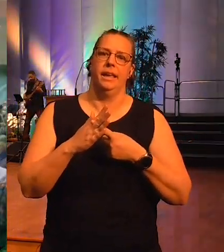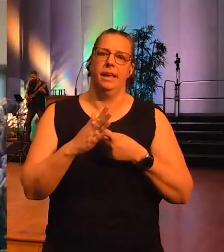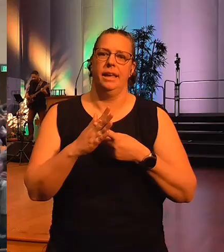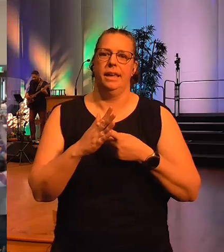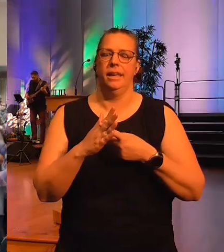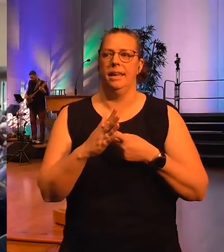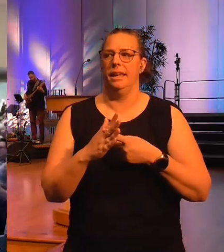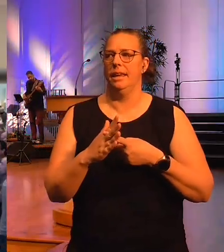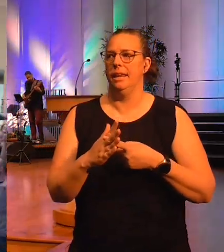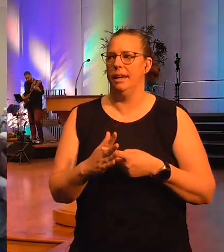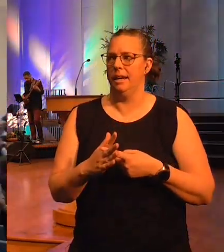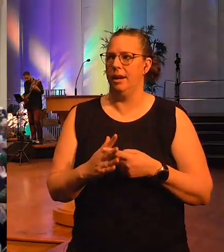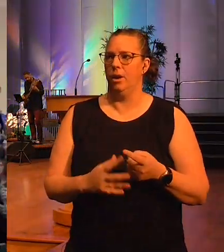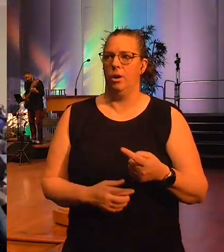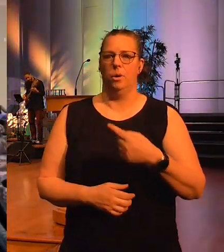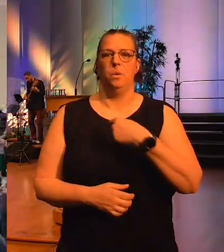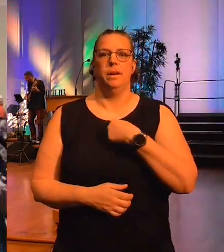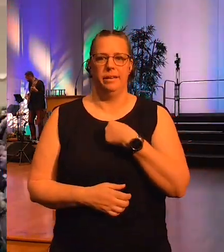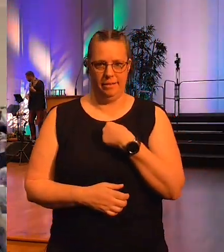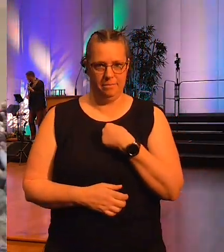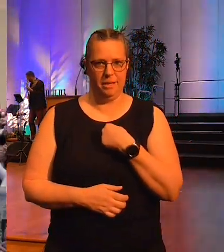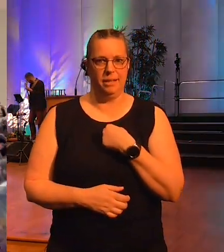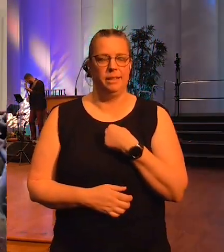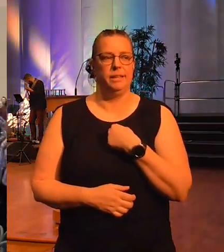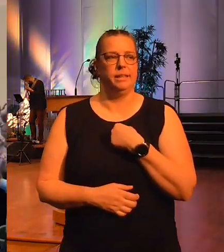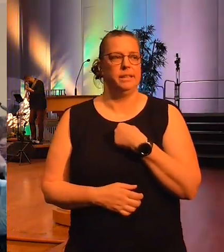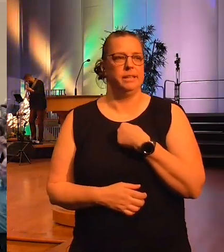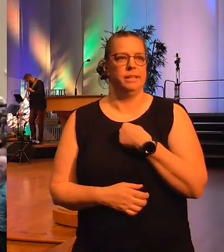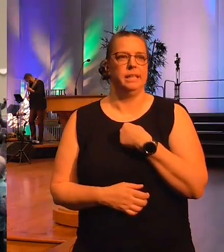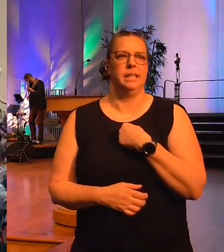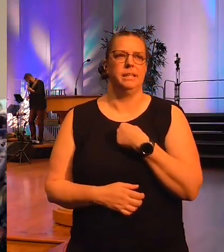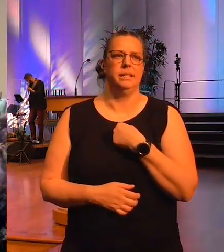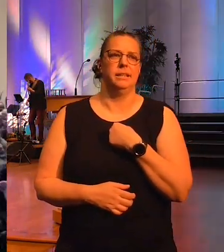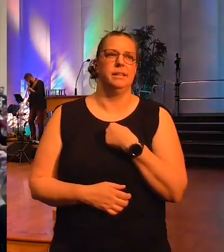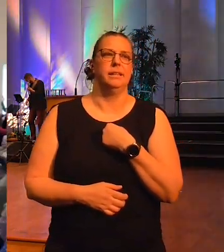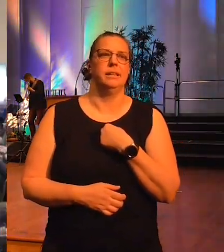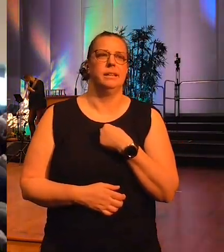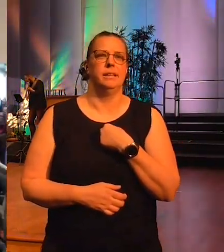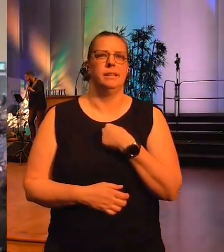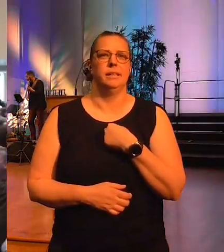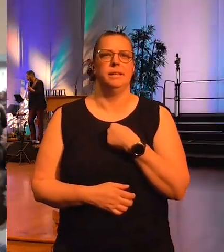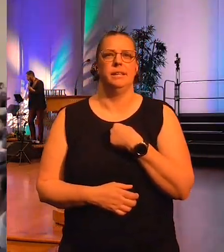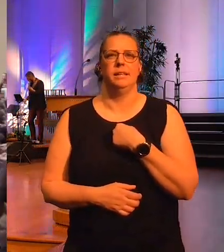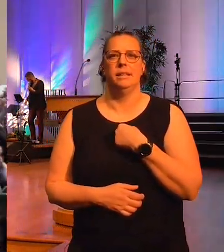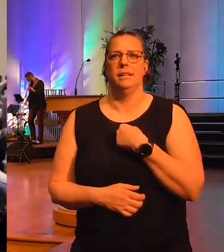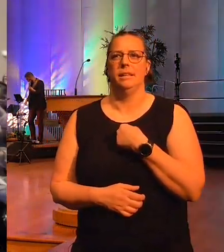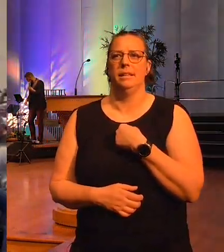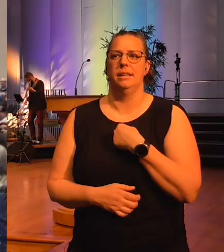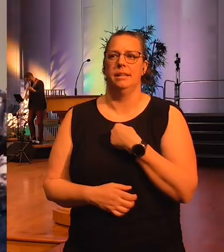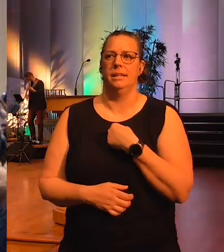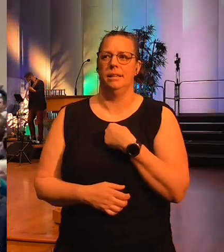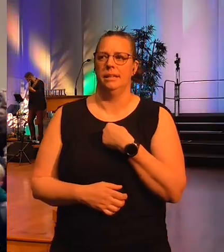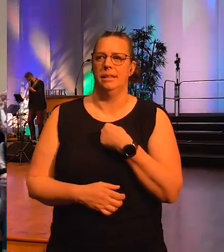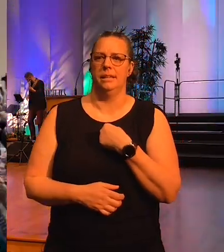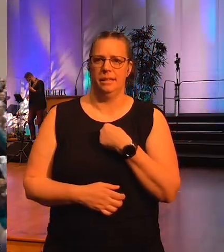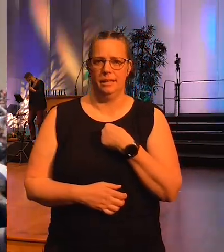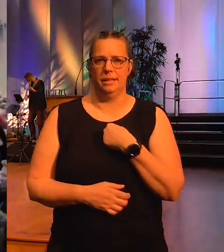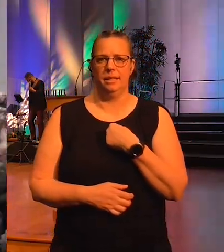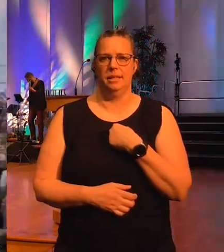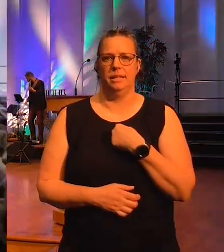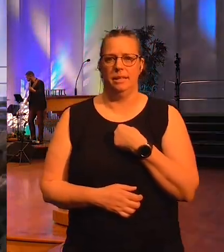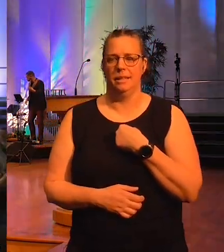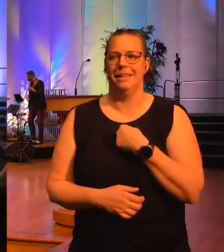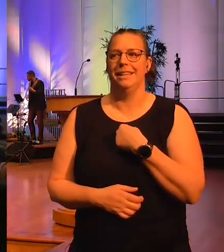let